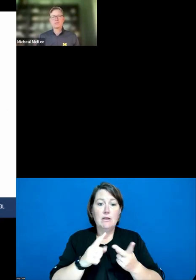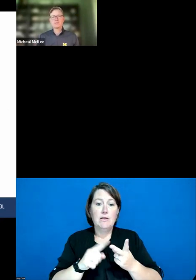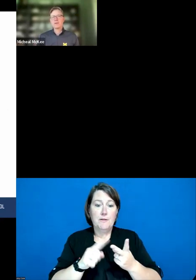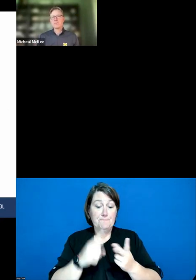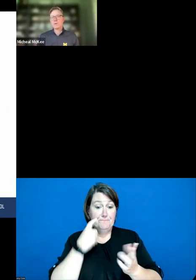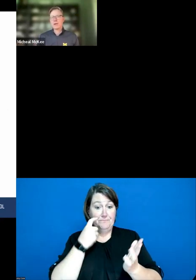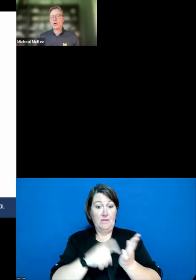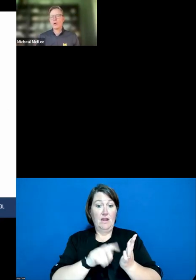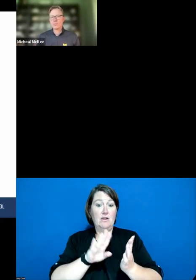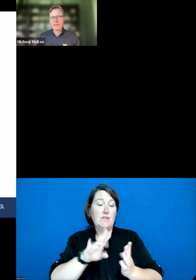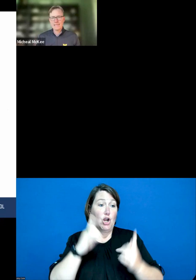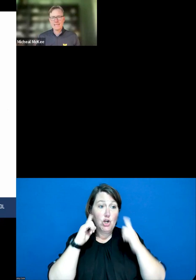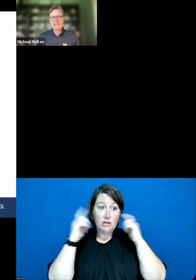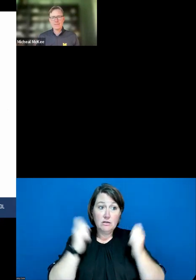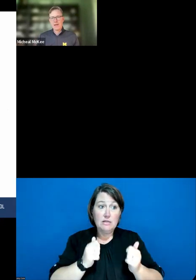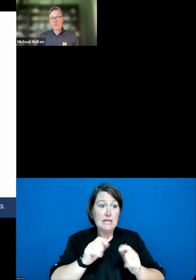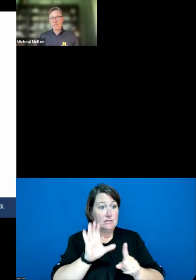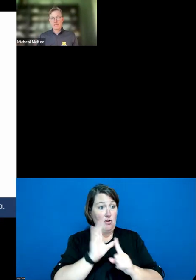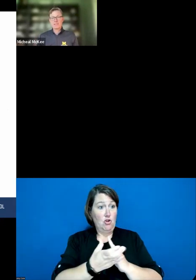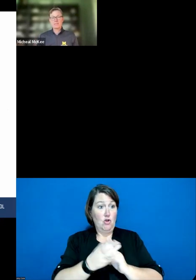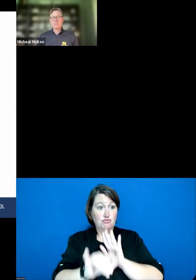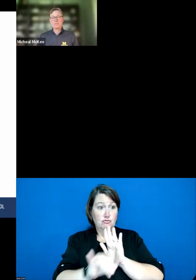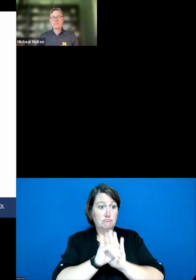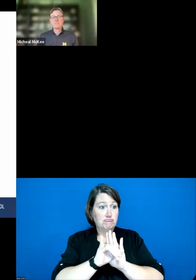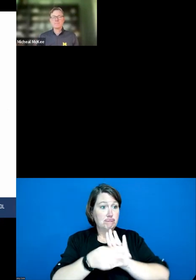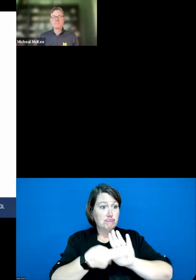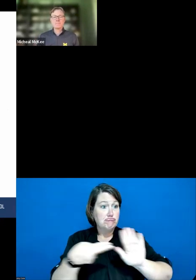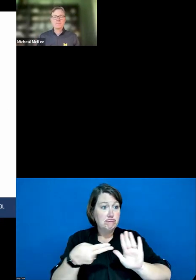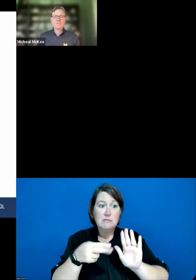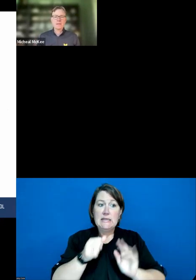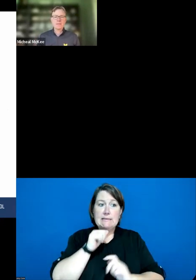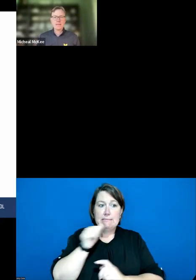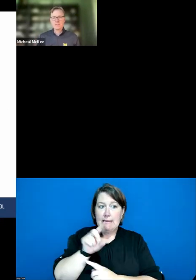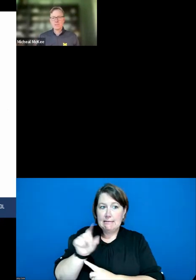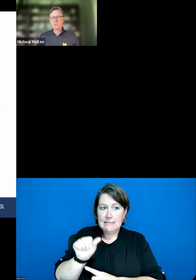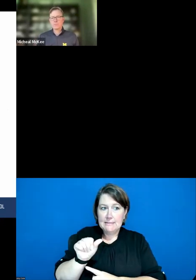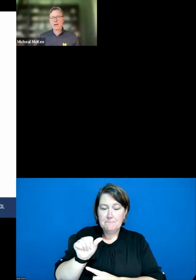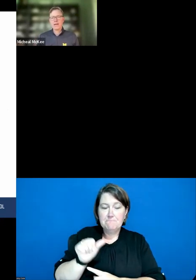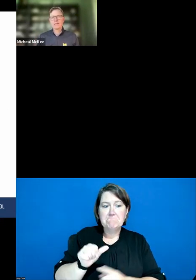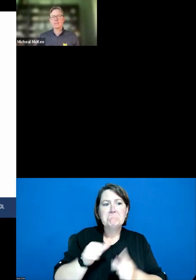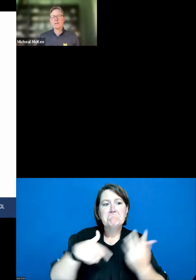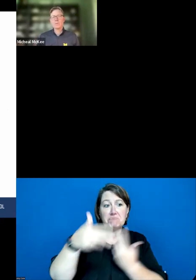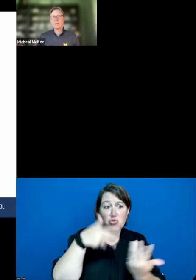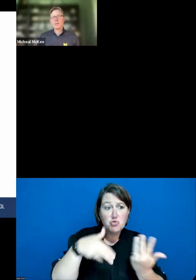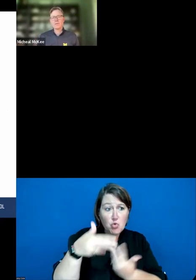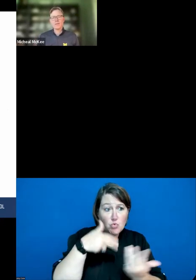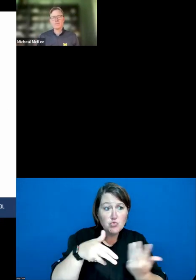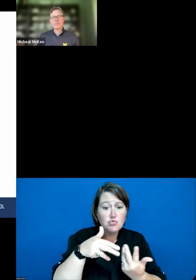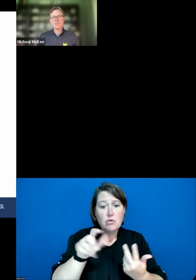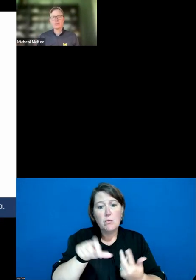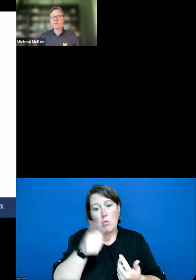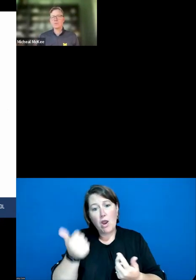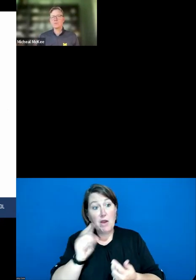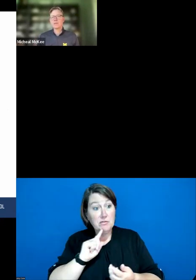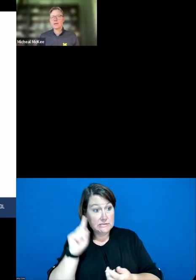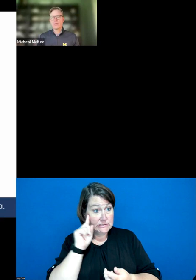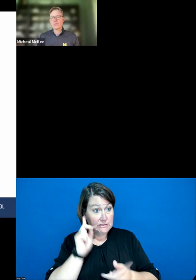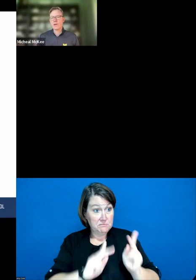as really a cultural identity rather than a disability. They tend to socialize with other deaf individuals and